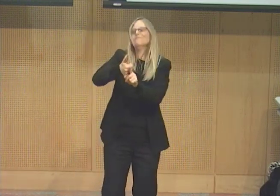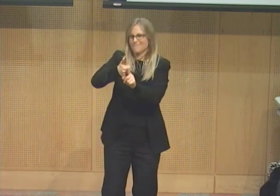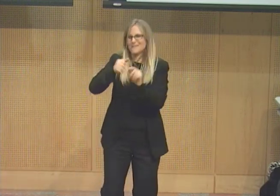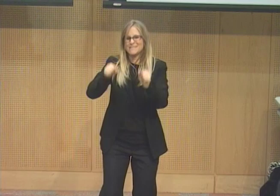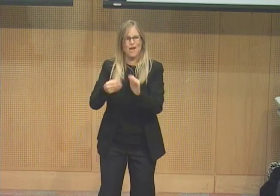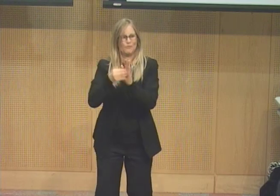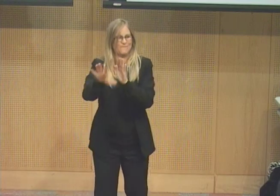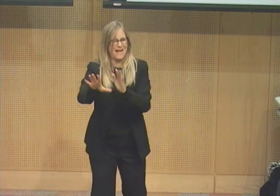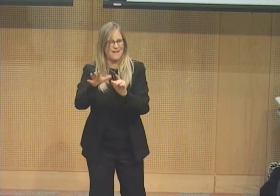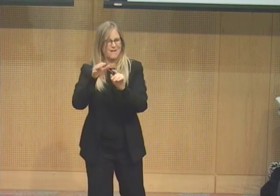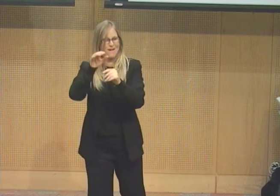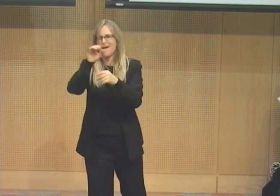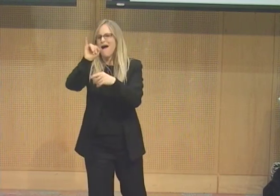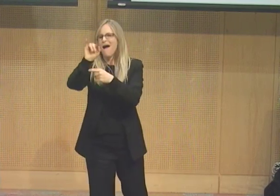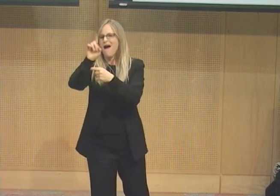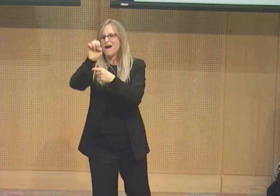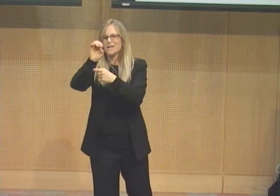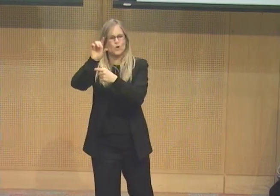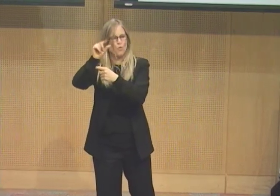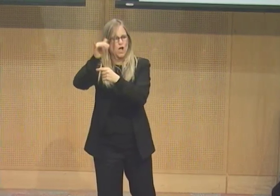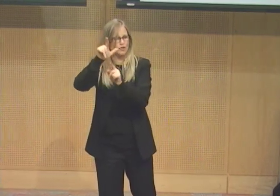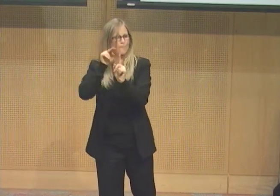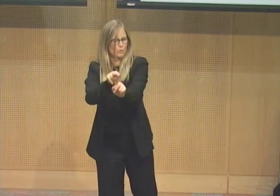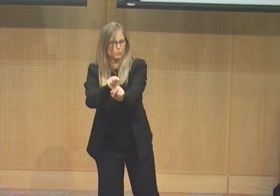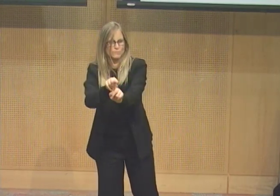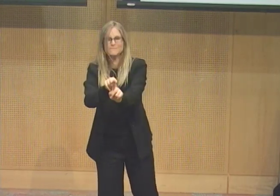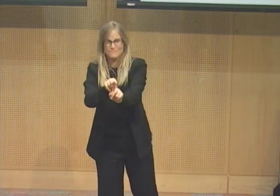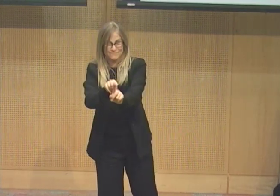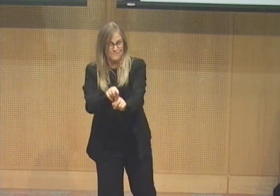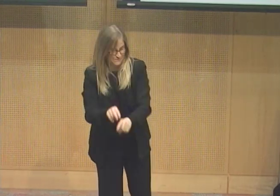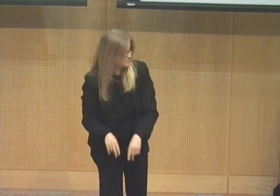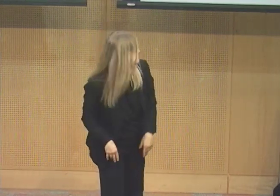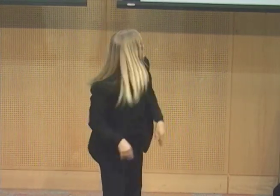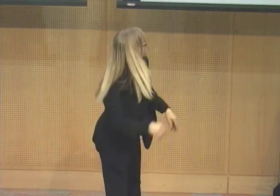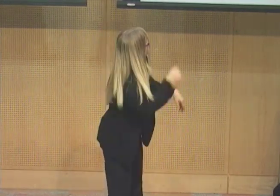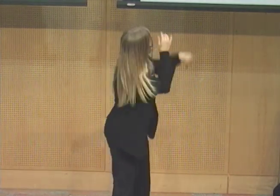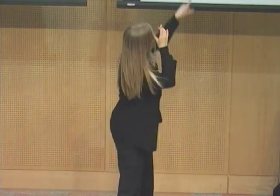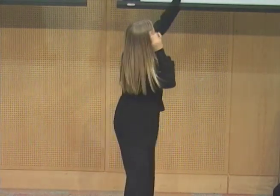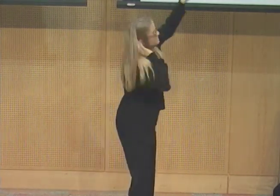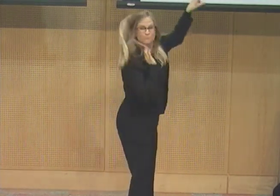so language can reflect ideological views of persons.